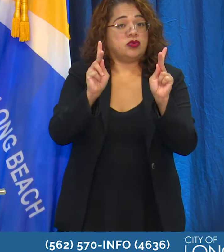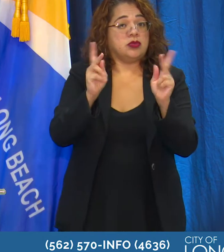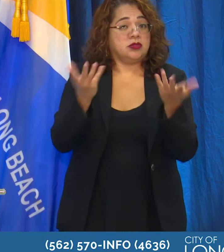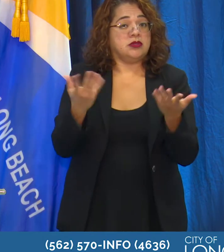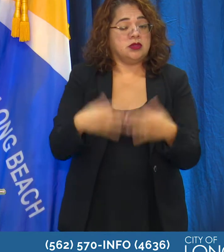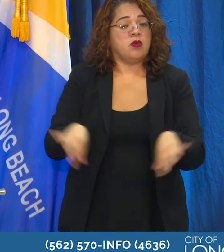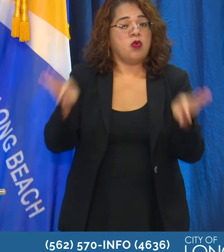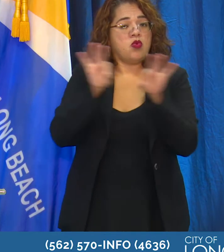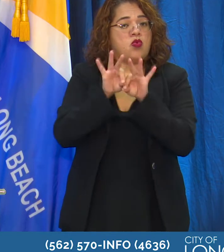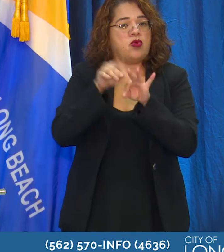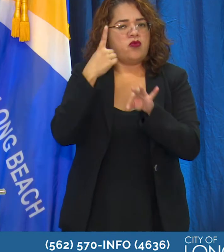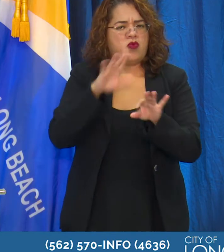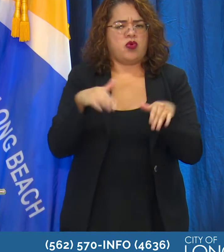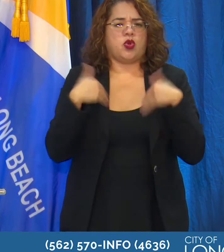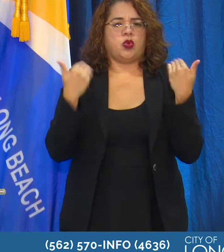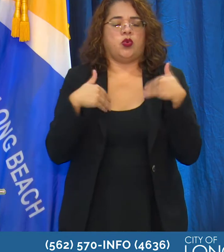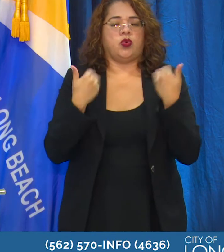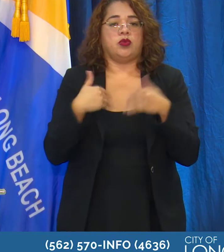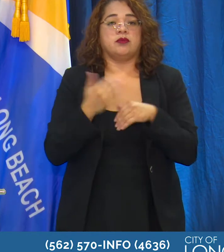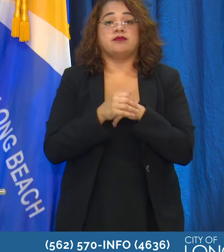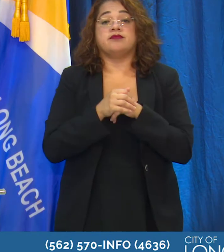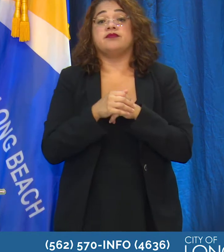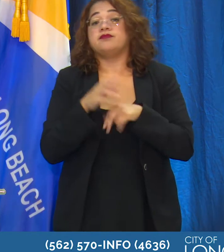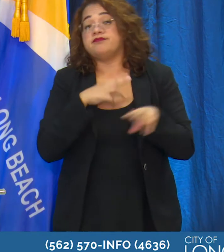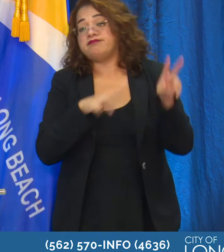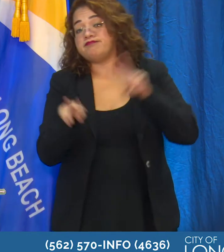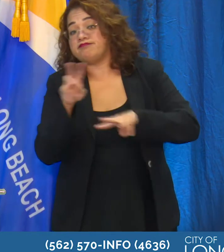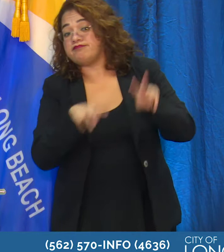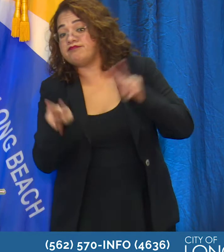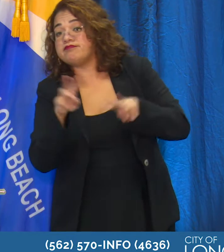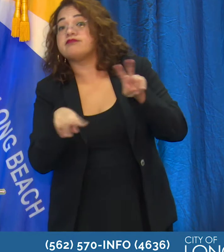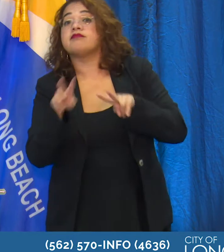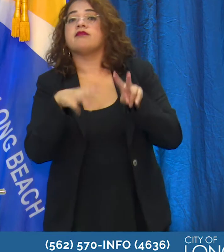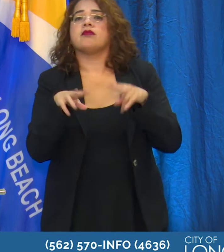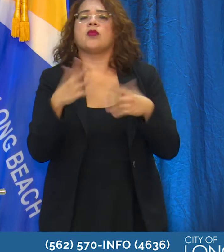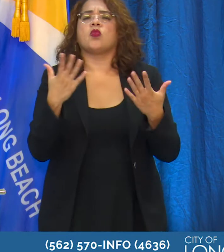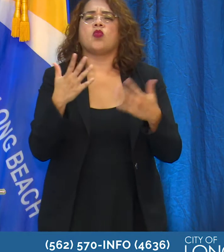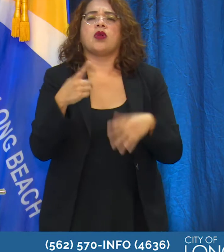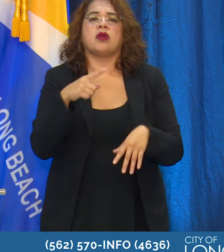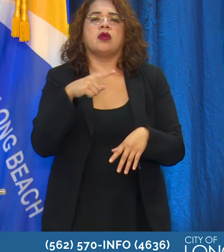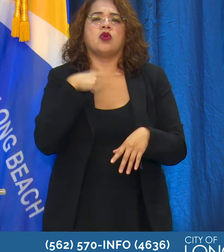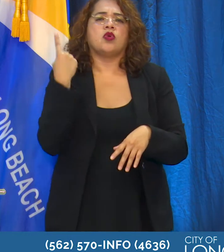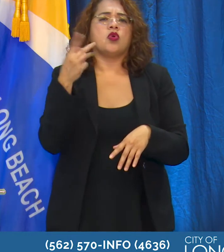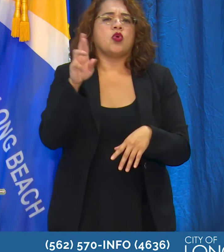And then from there we'll be, there are different risk levels of different businesses and sectors